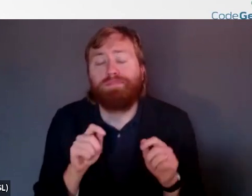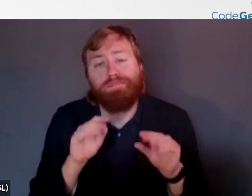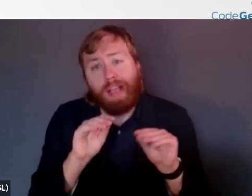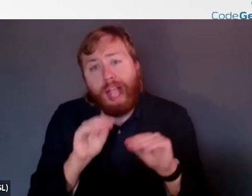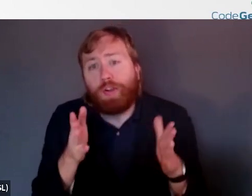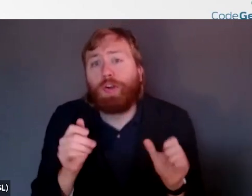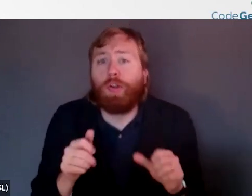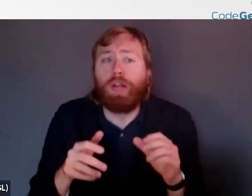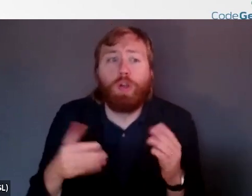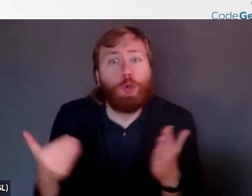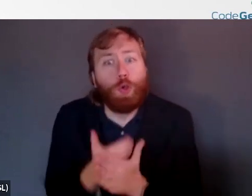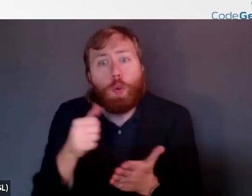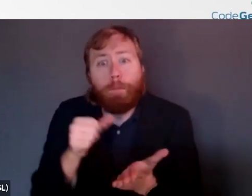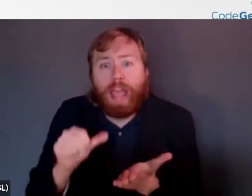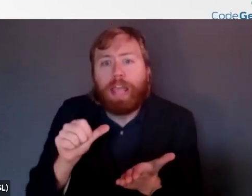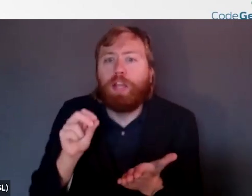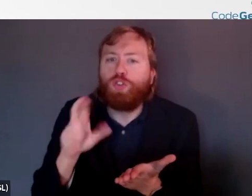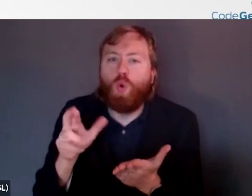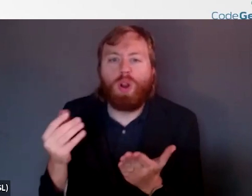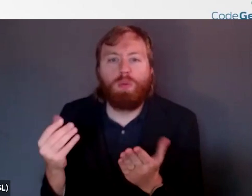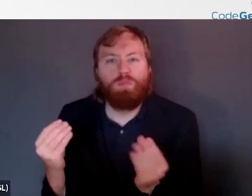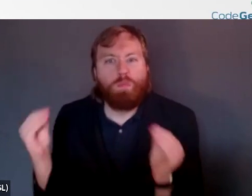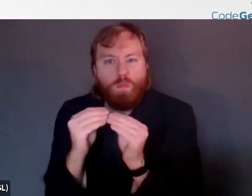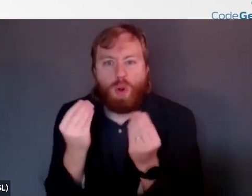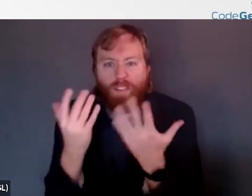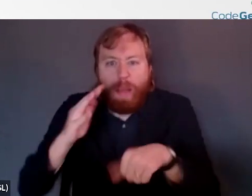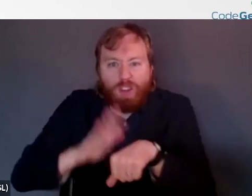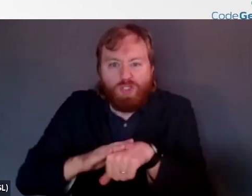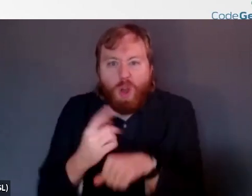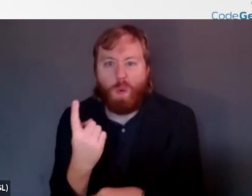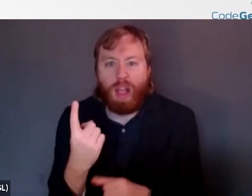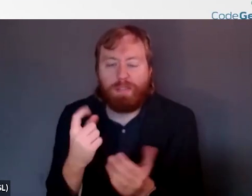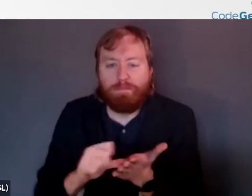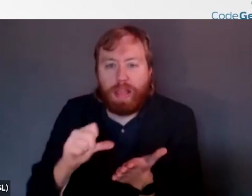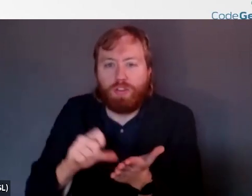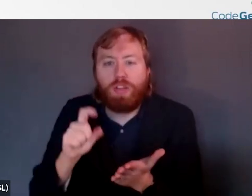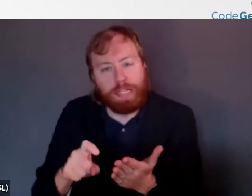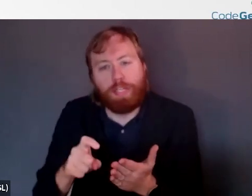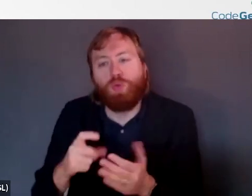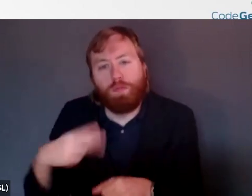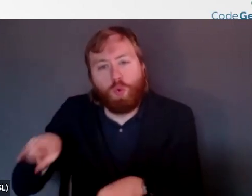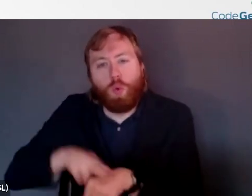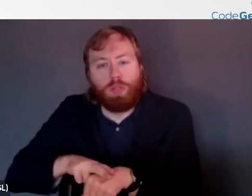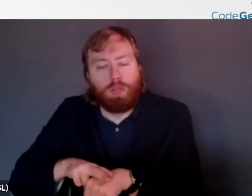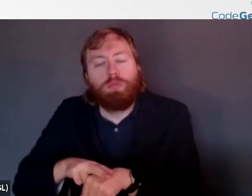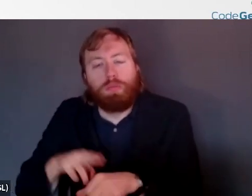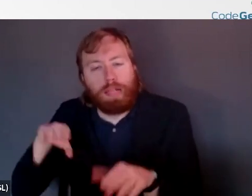or could be adding new content to a page. They need to be, of course, applying accessibility techniques in order to keep the website accessible.